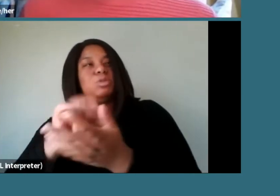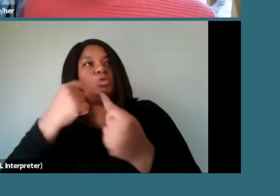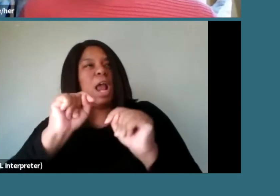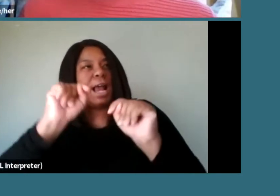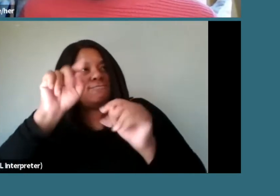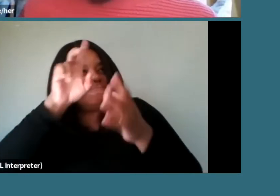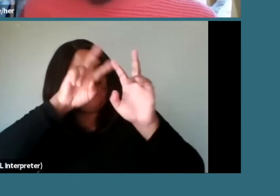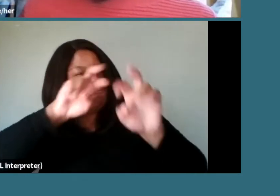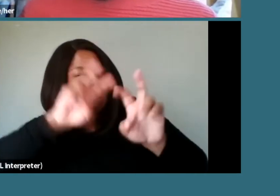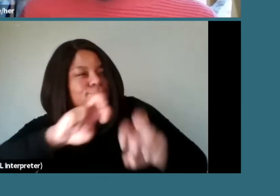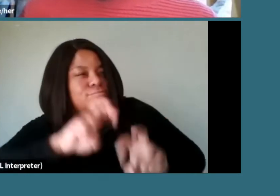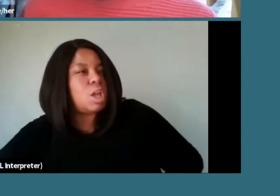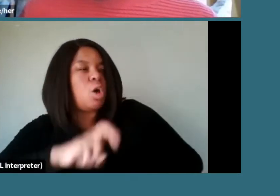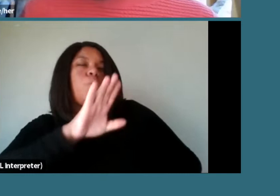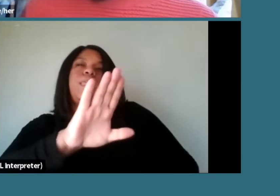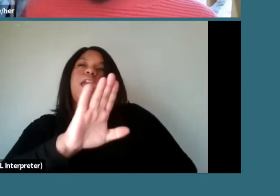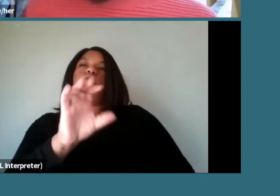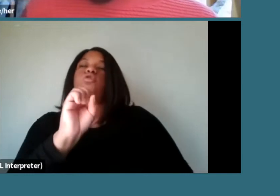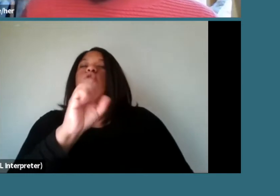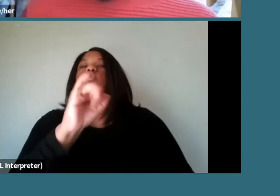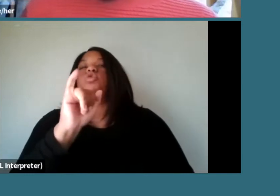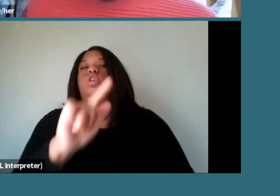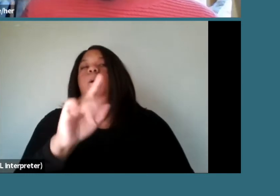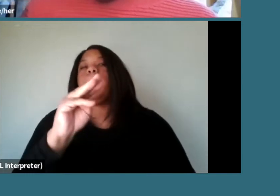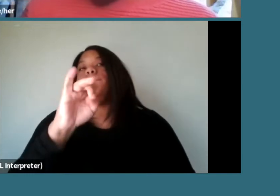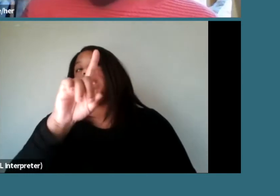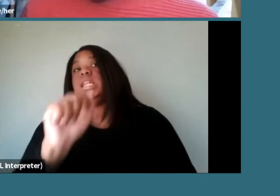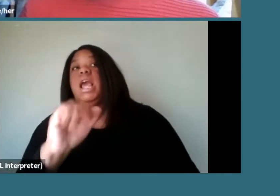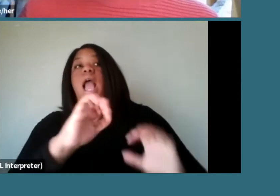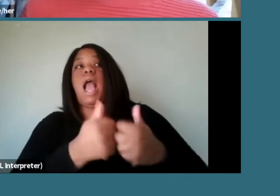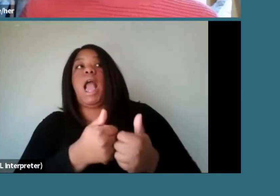their social media, how they may prefer to be described.